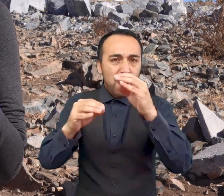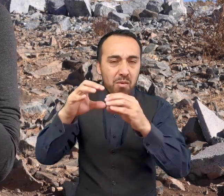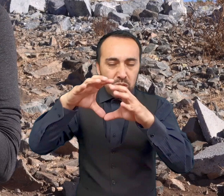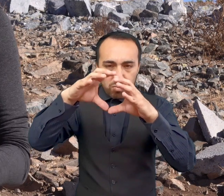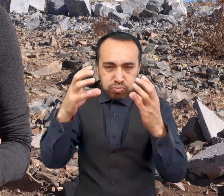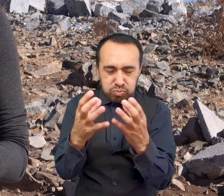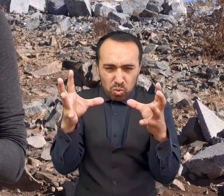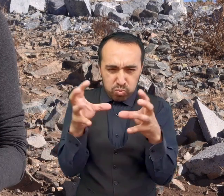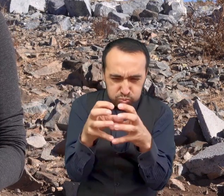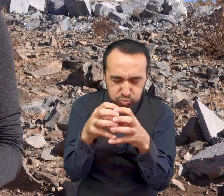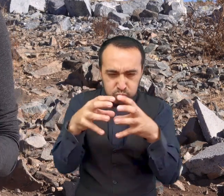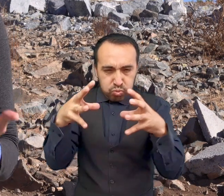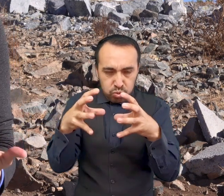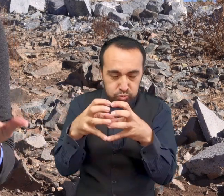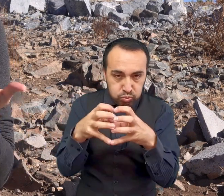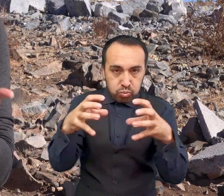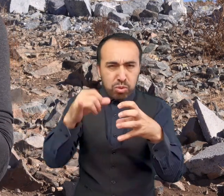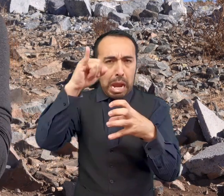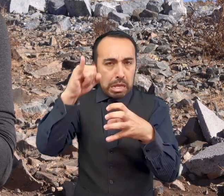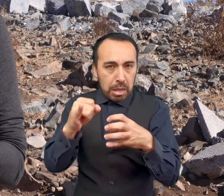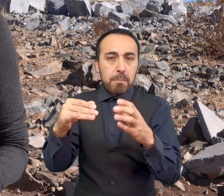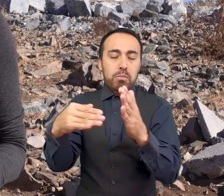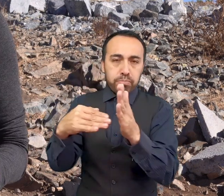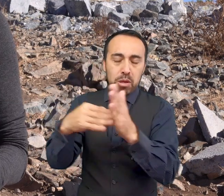cannot last forever, generating stellar evolution.